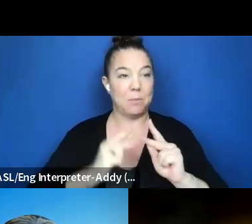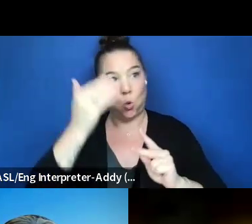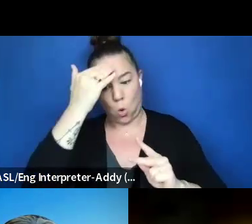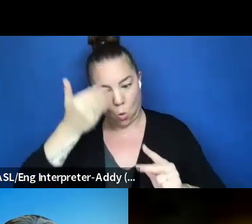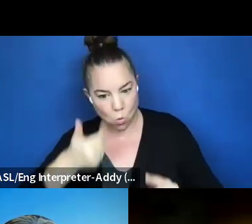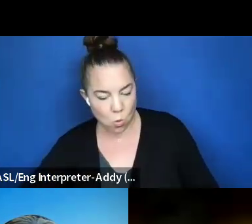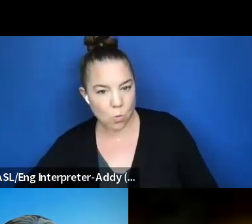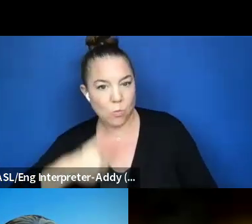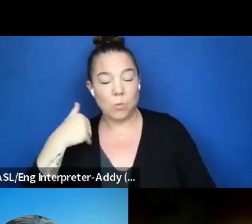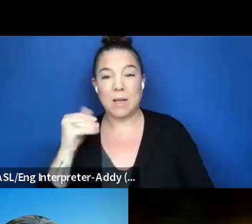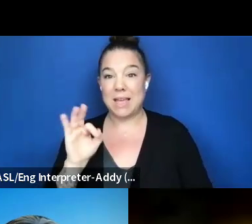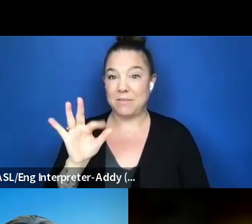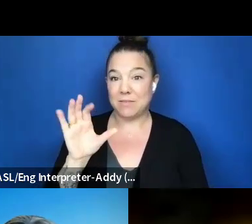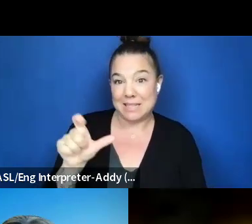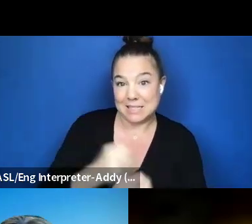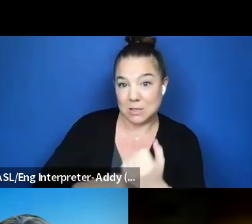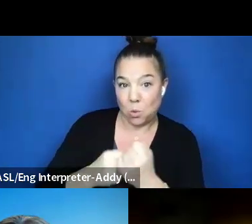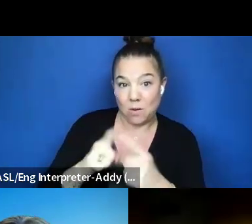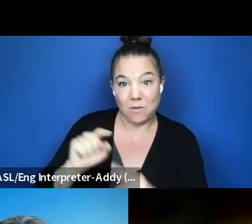Lauren Baker: It's easier that way, since they already know who you are.